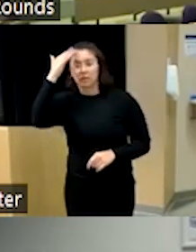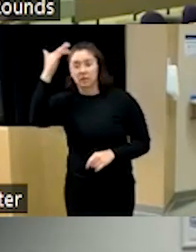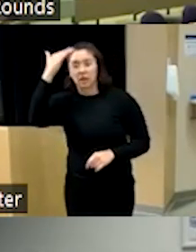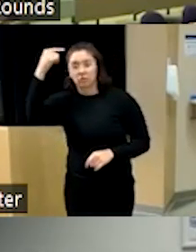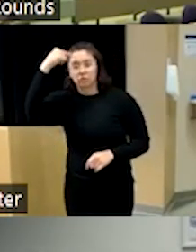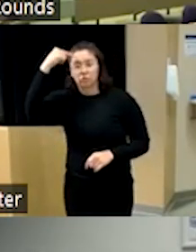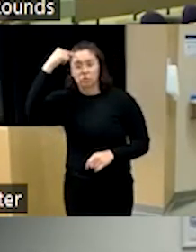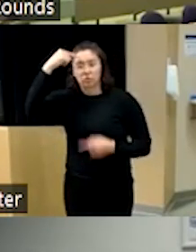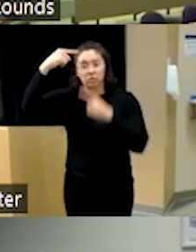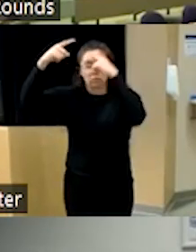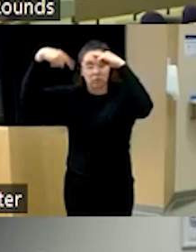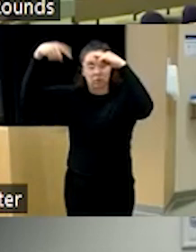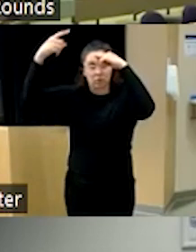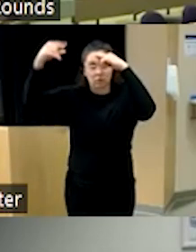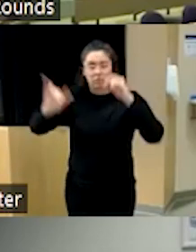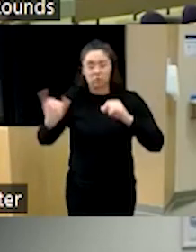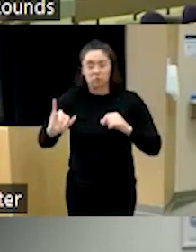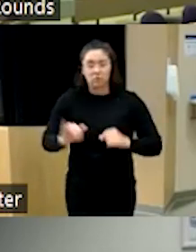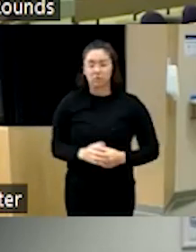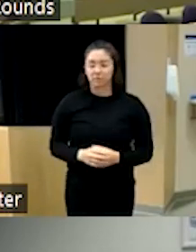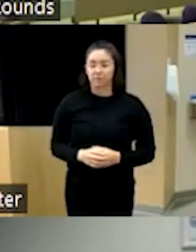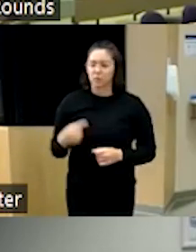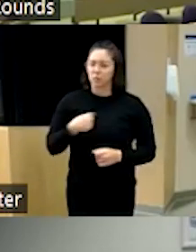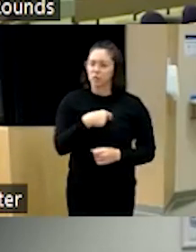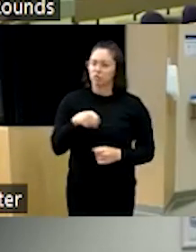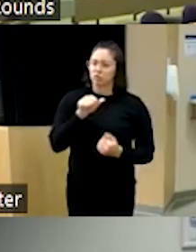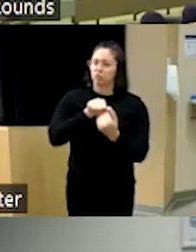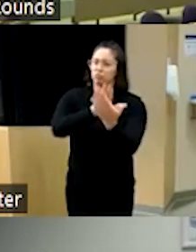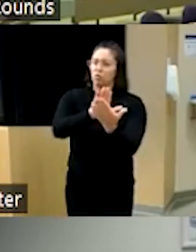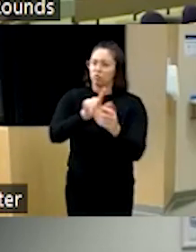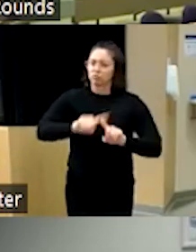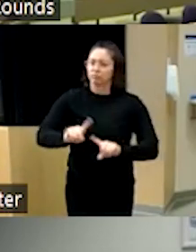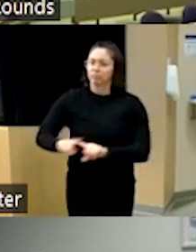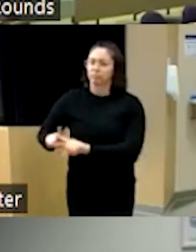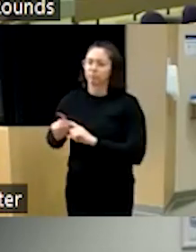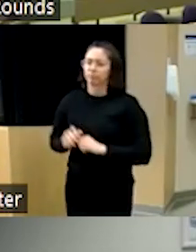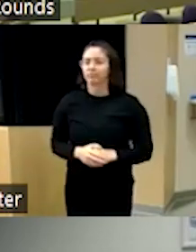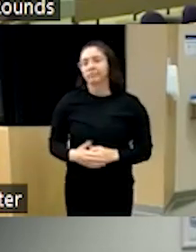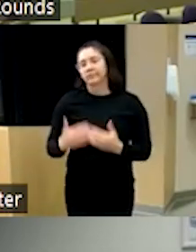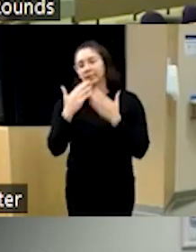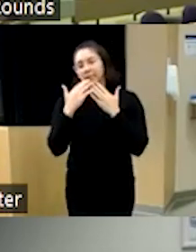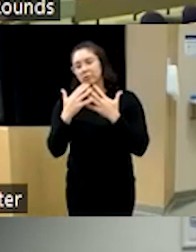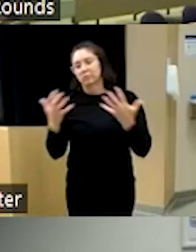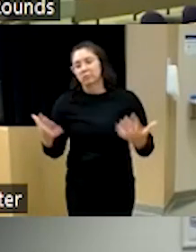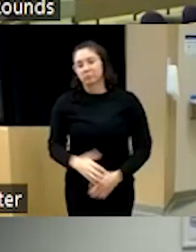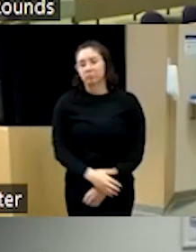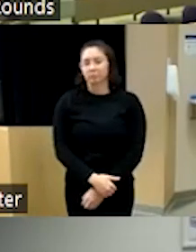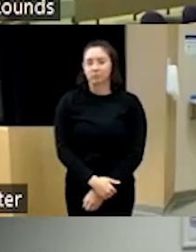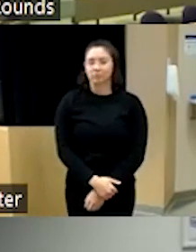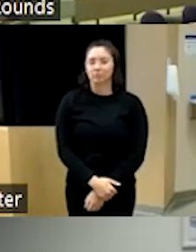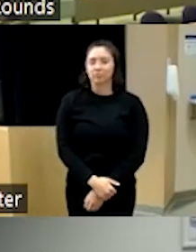I I do think that we need to find other ways there as well well thank you very much I will